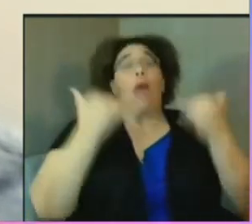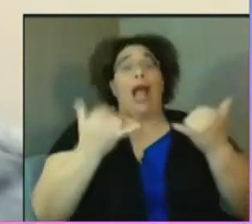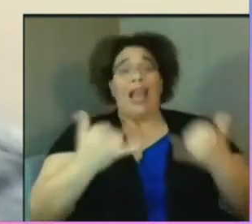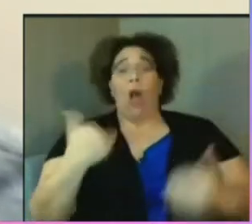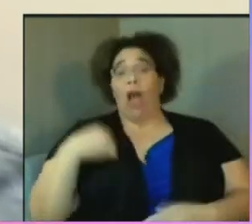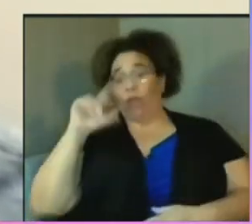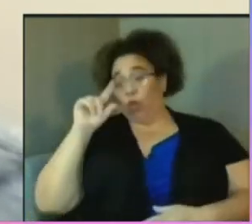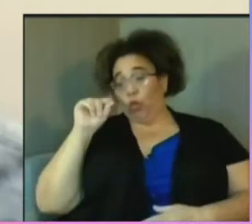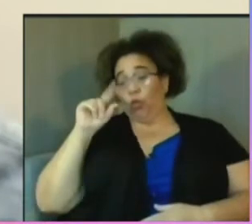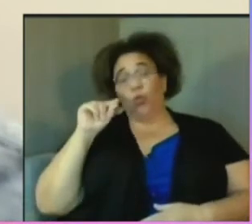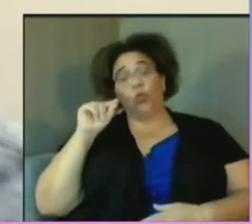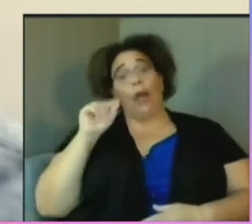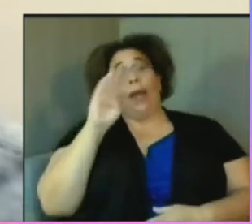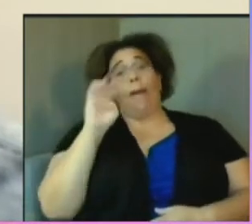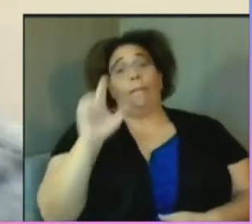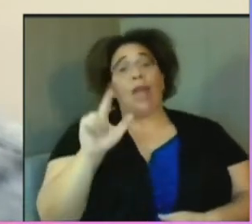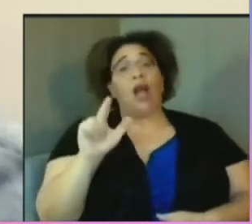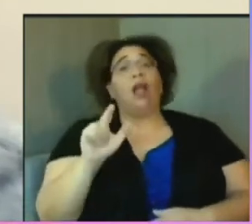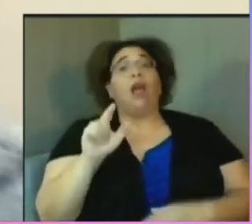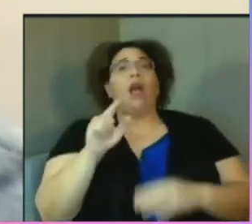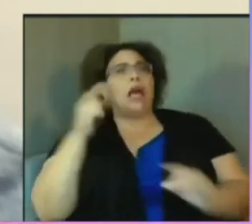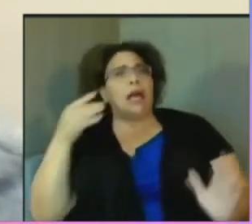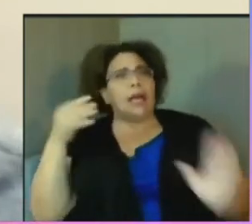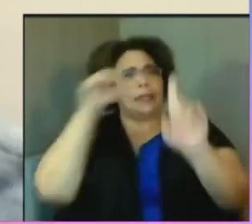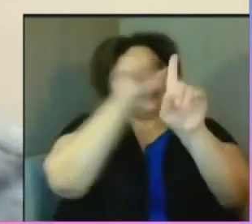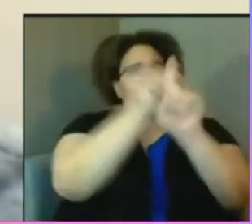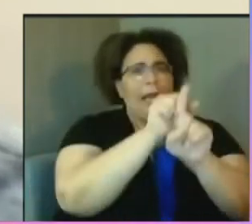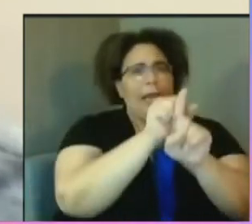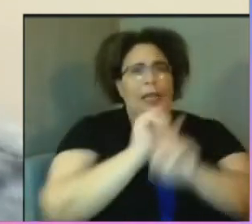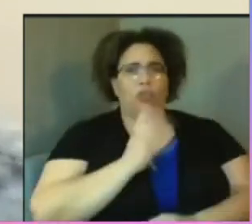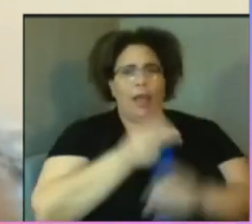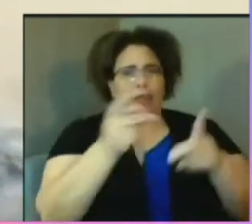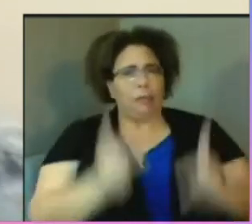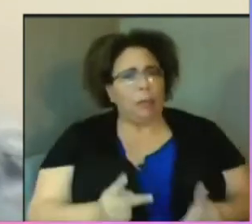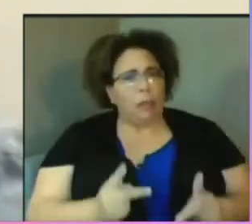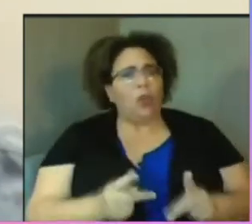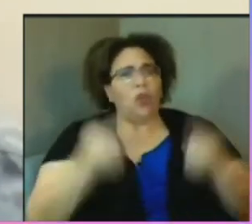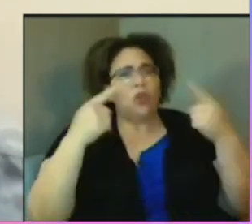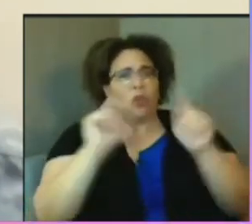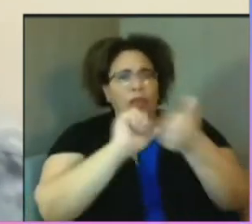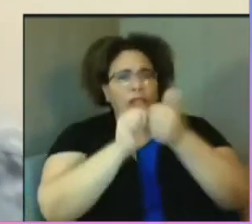in sports using incredibly regressive notions of sex verification that have deeply